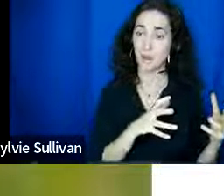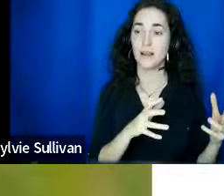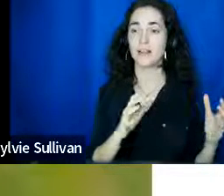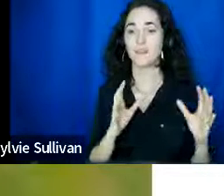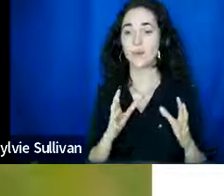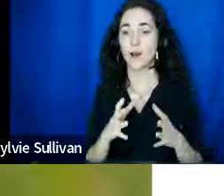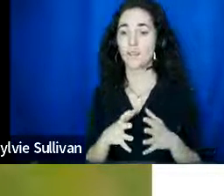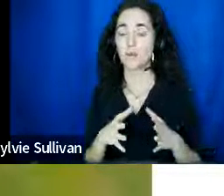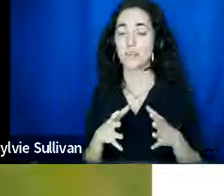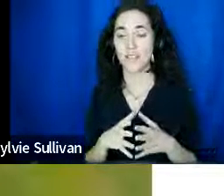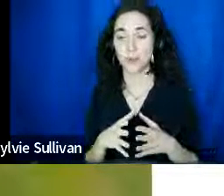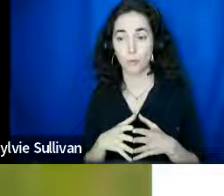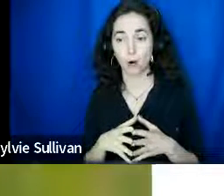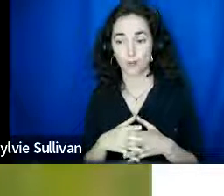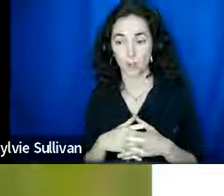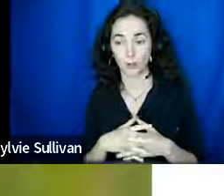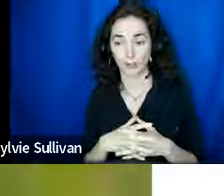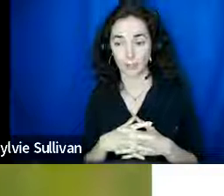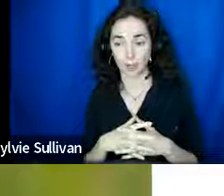Deaf people have to be a central part of your learning experience.